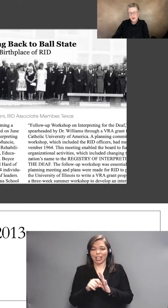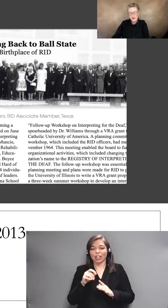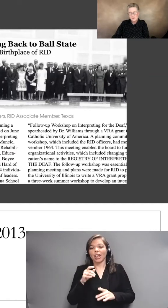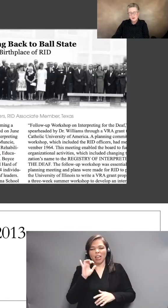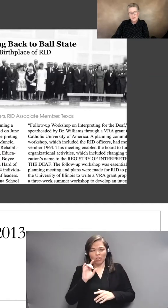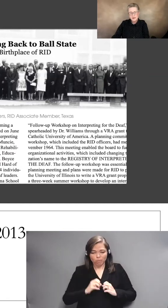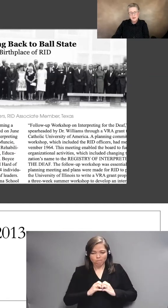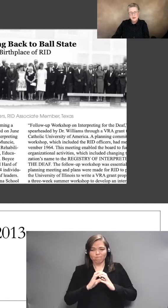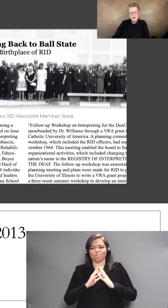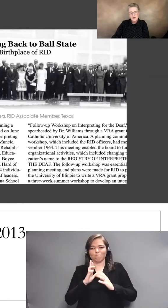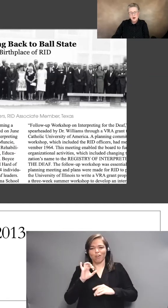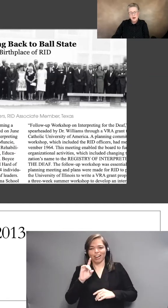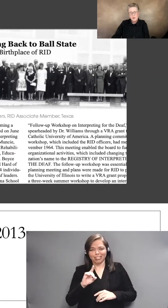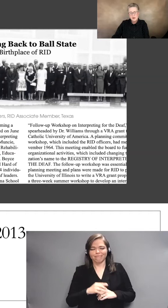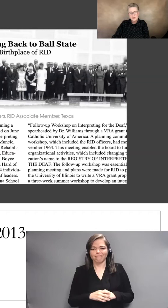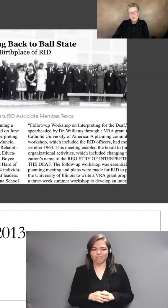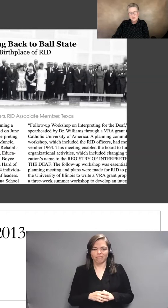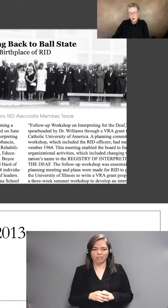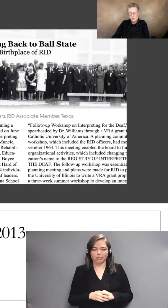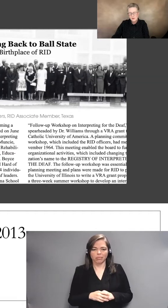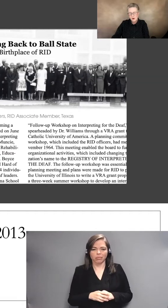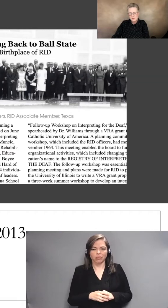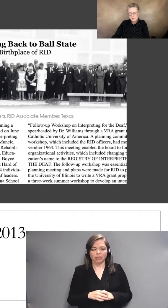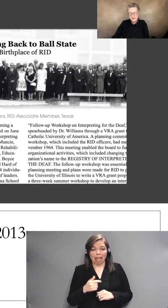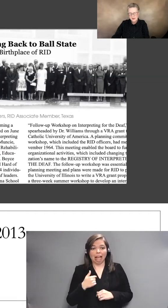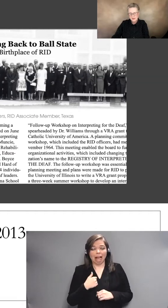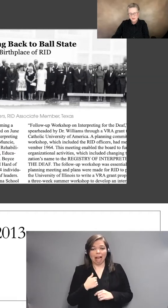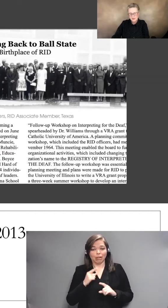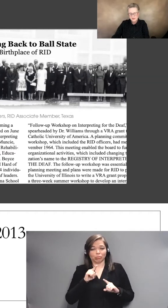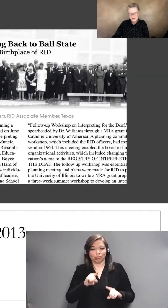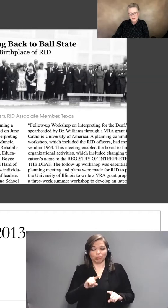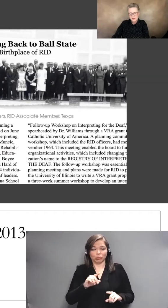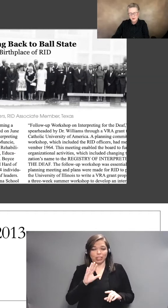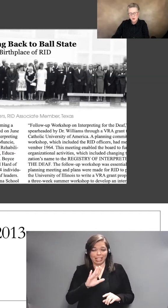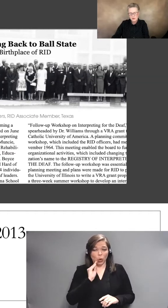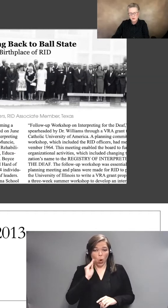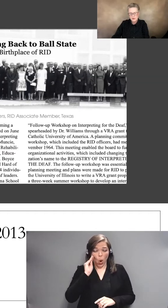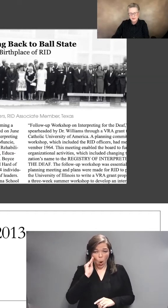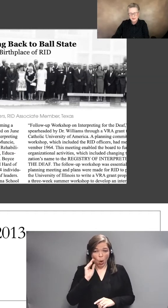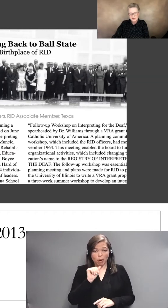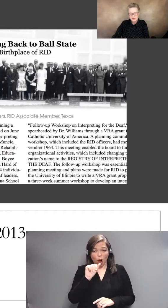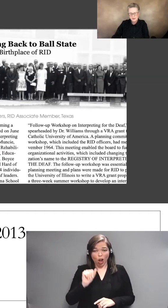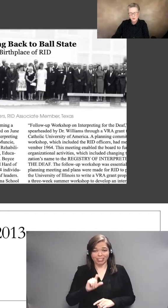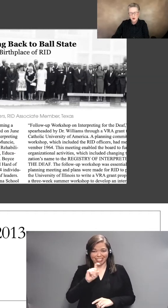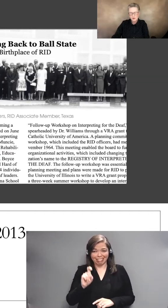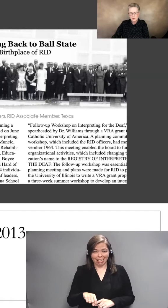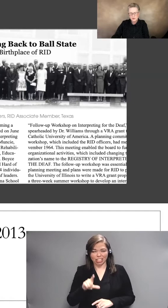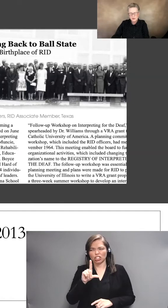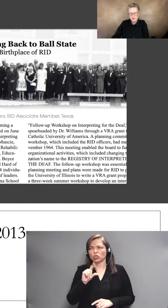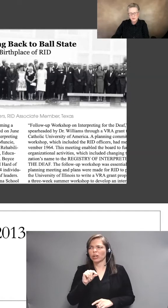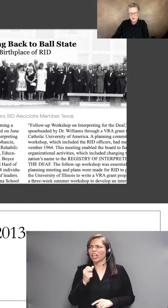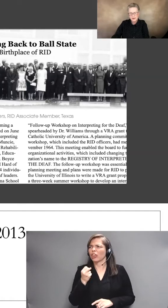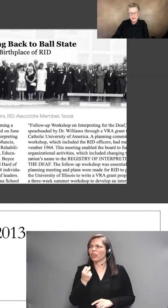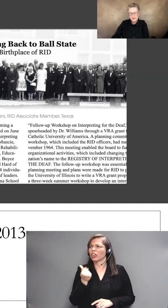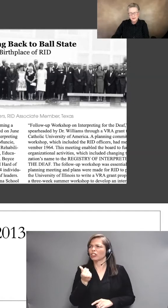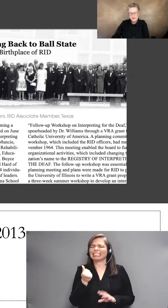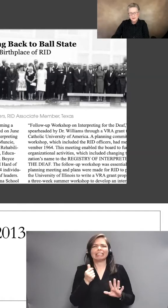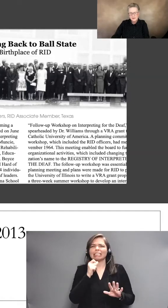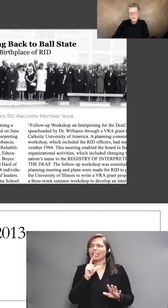and I went to his home, in Austin Texas in 2013, well not 2013, but